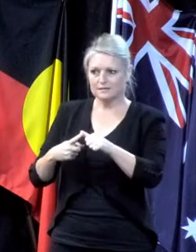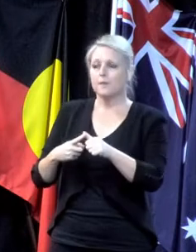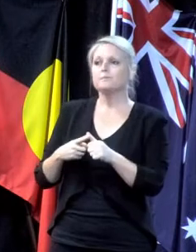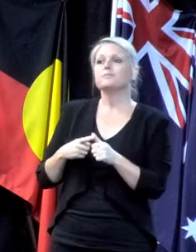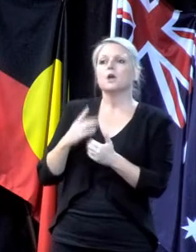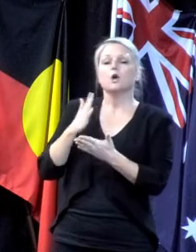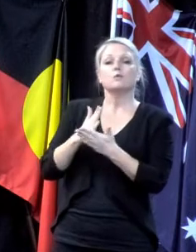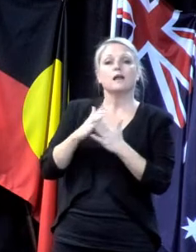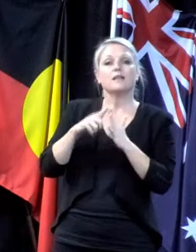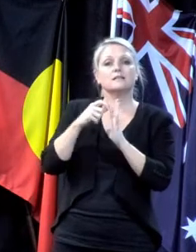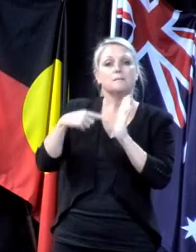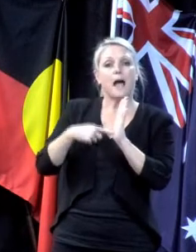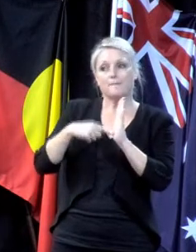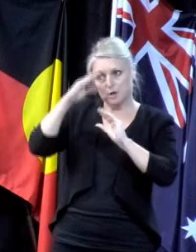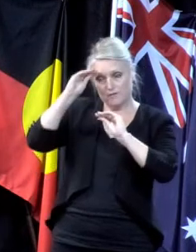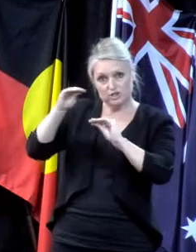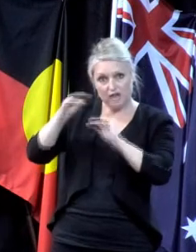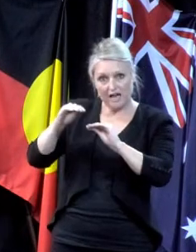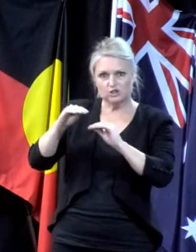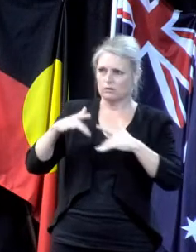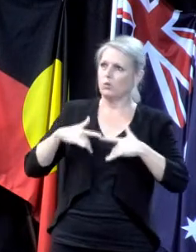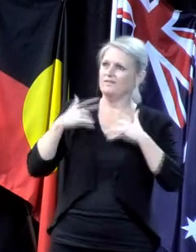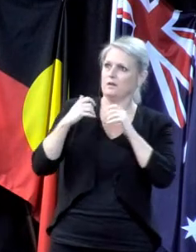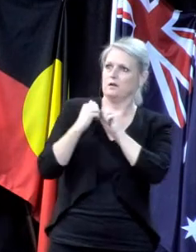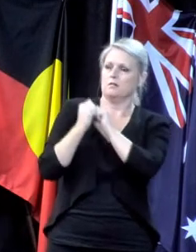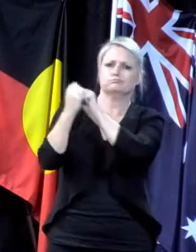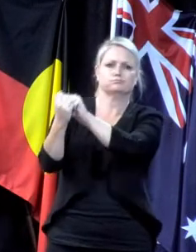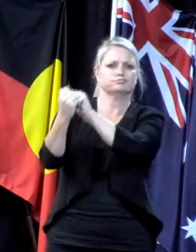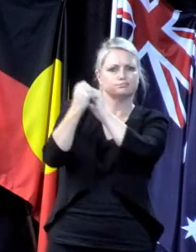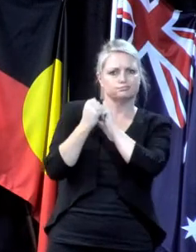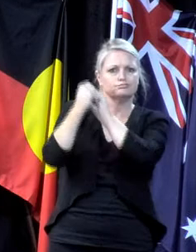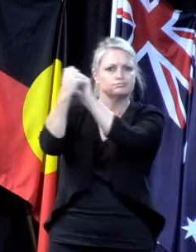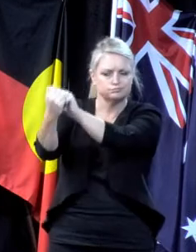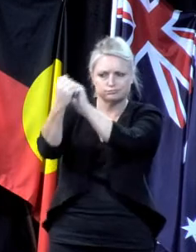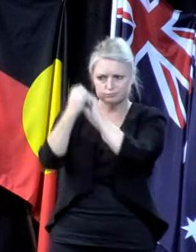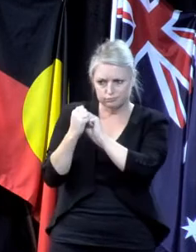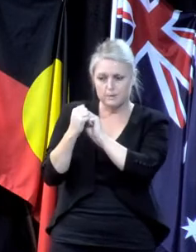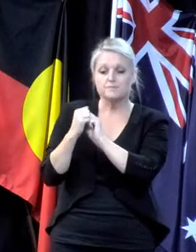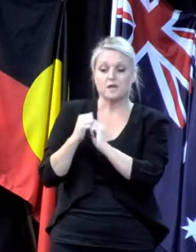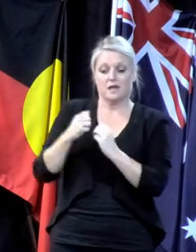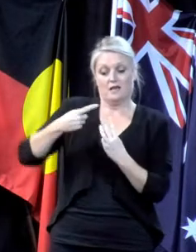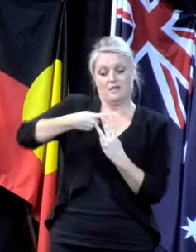with inclusion, of course, in schools. Although, the three schools here started the journey a little bit earlier